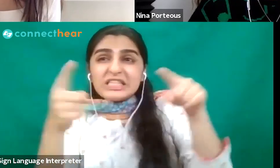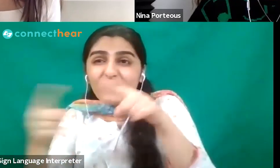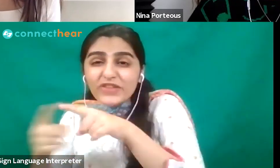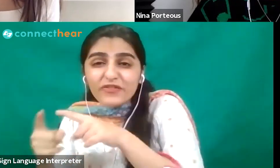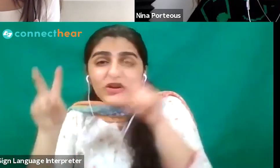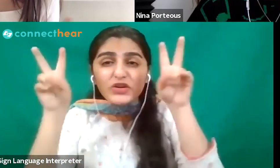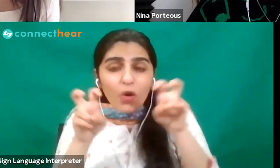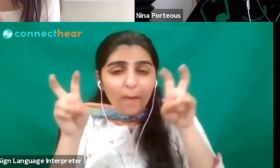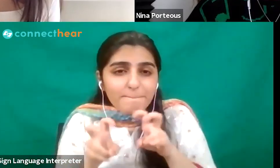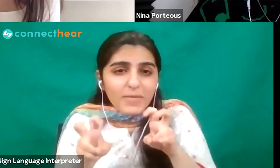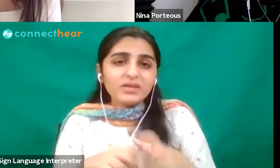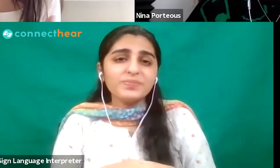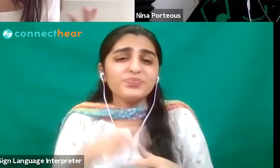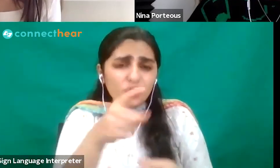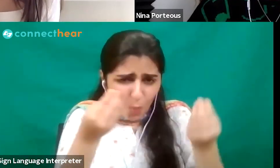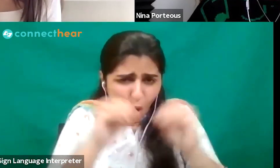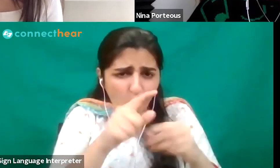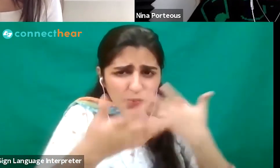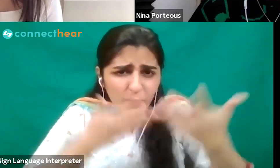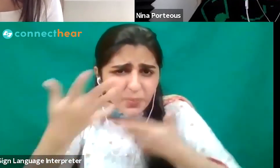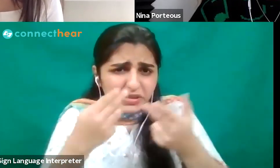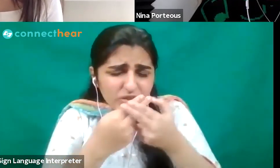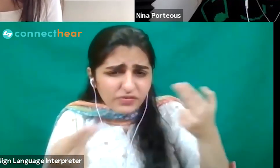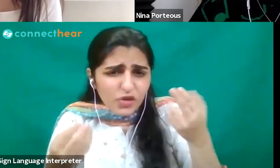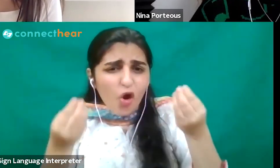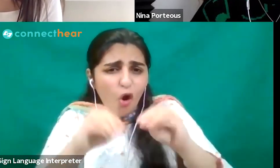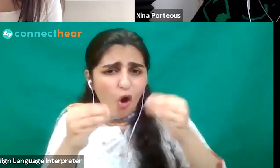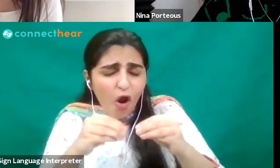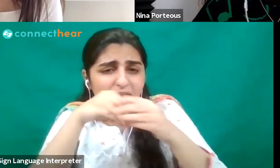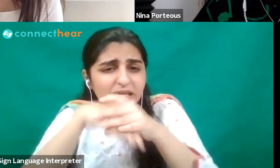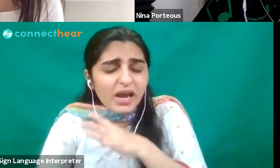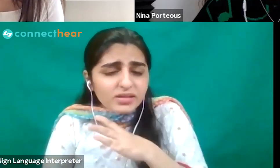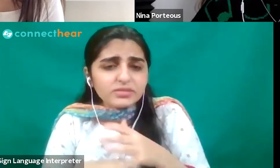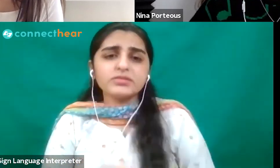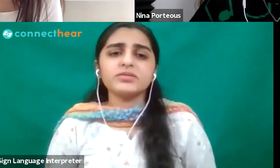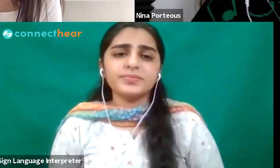share our story ideas you know Why is it always constantly just been given to someone else so.